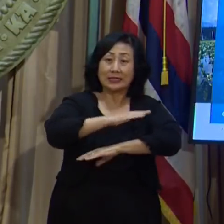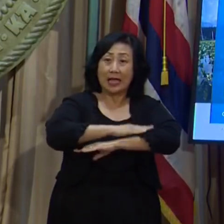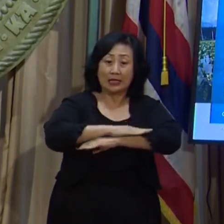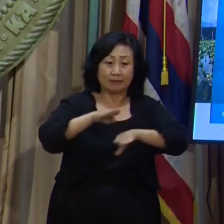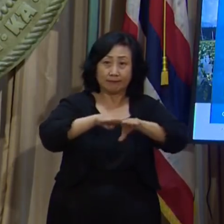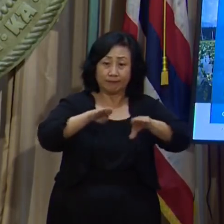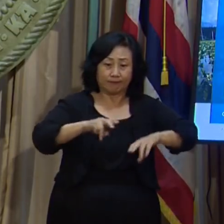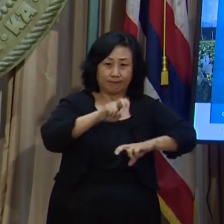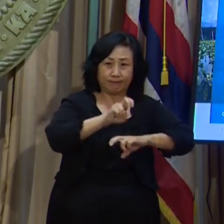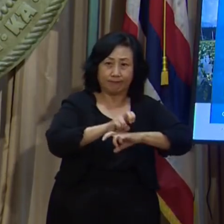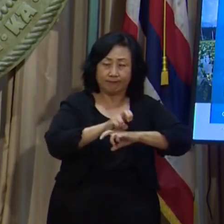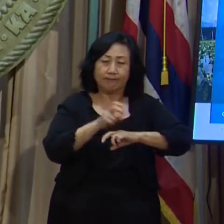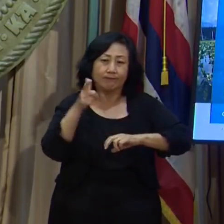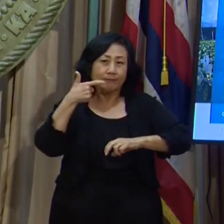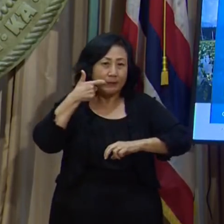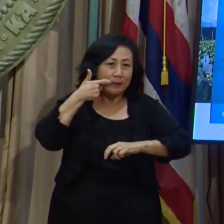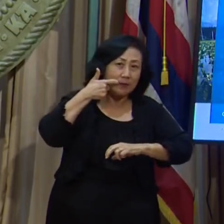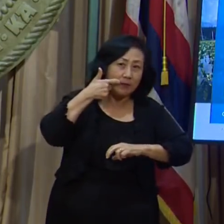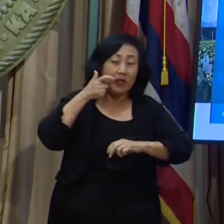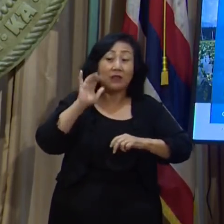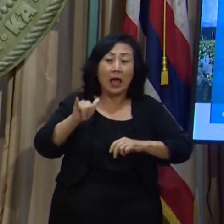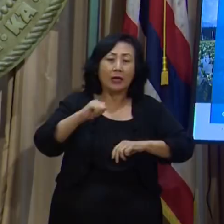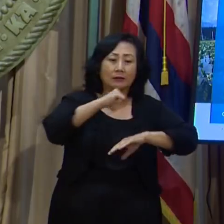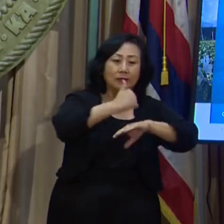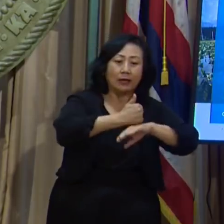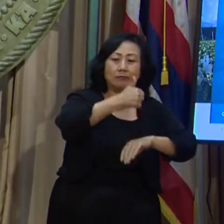THE CENTER HAS 150 SECTIONS AT THE -- WORKSTATIONS